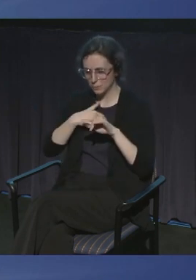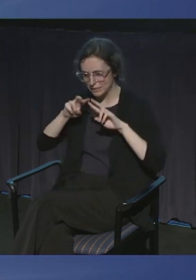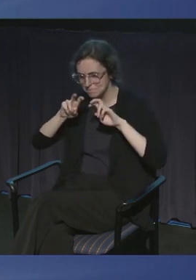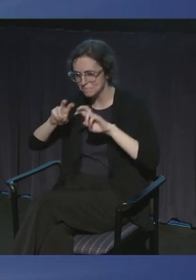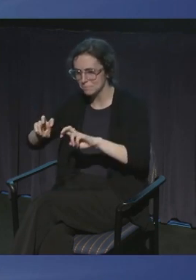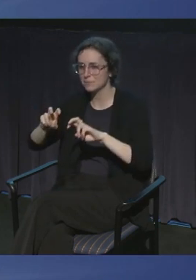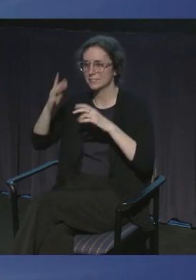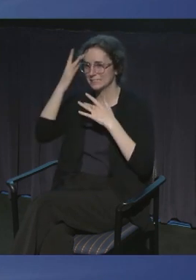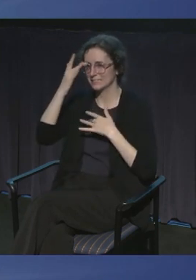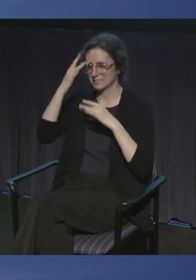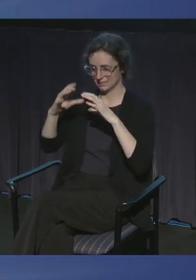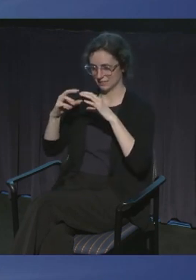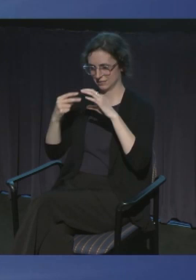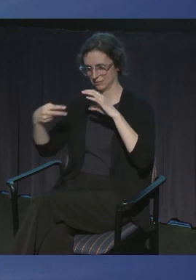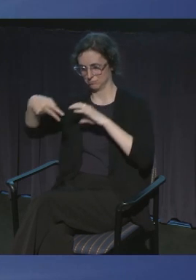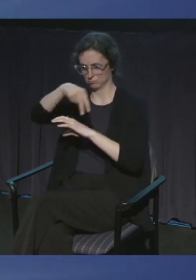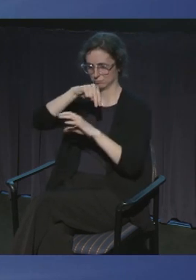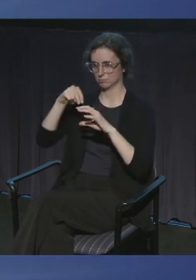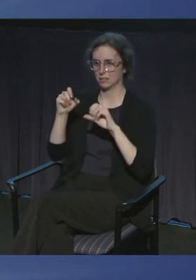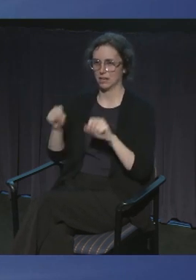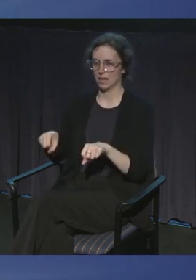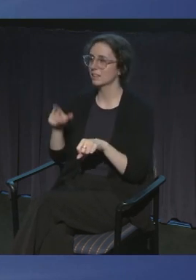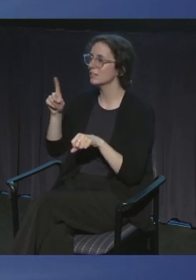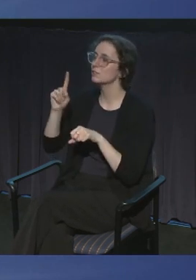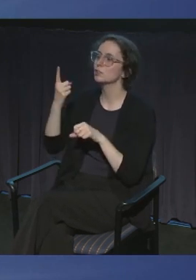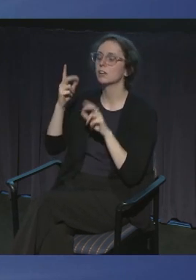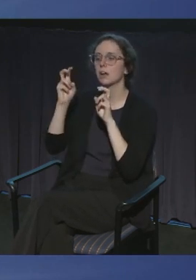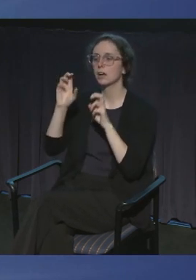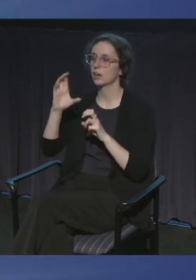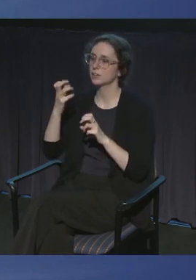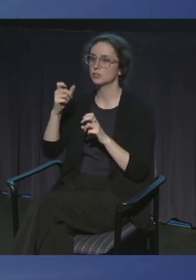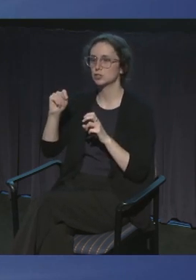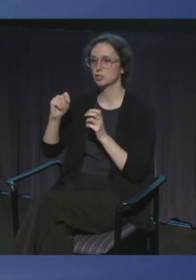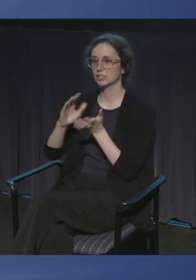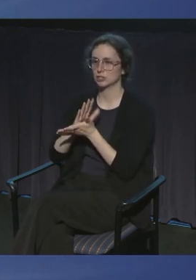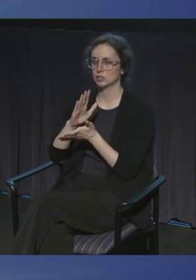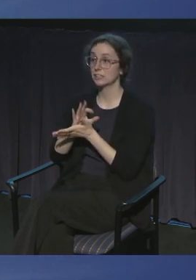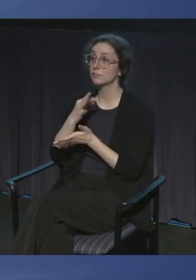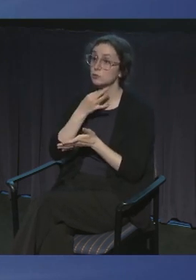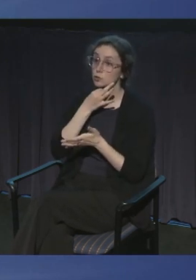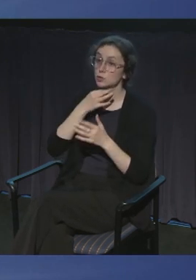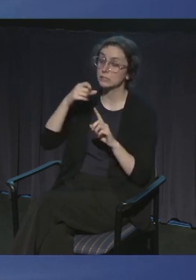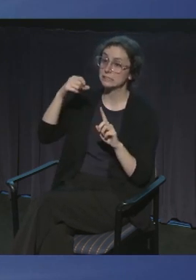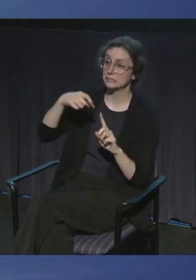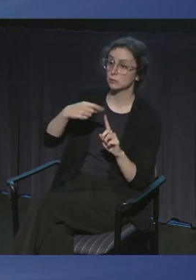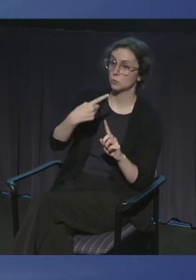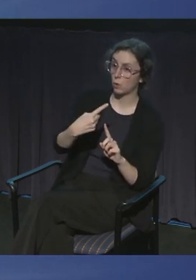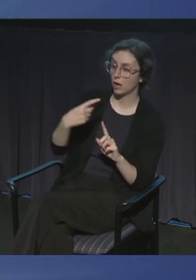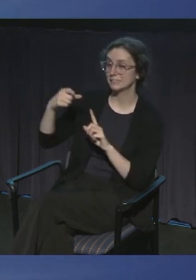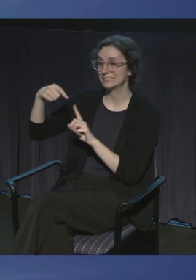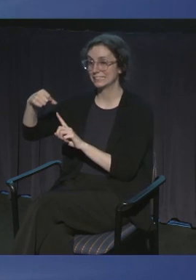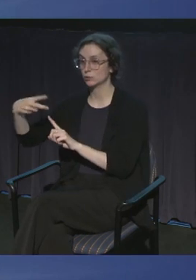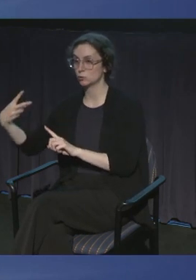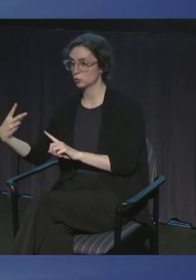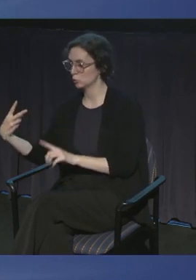OTHER DISEASES IN THE CNS. AND THIS IS A CHEAT SHEET, IN CASE YOU WANTED TO LOOK AT SIGNALS 1 AND 2. THERE ARE